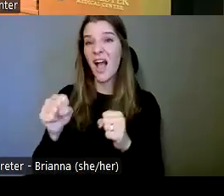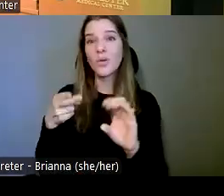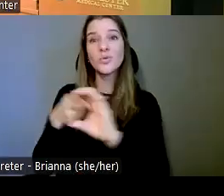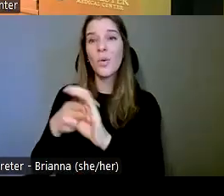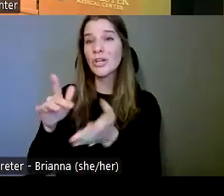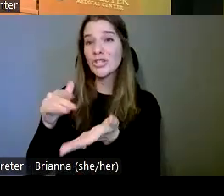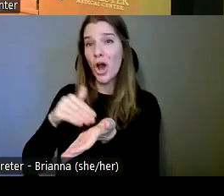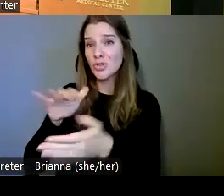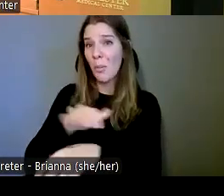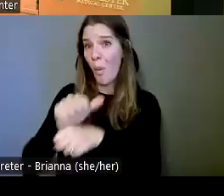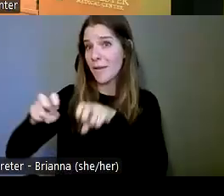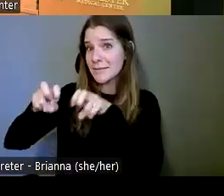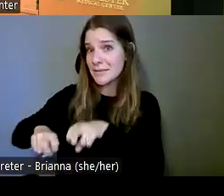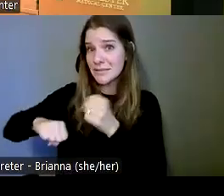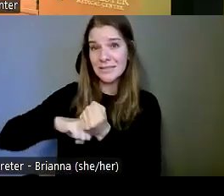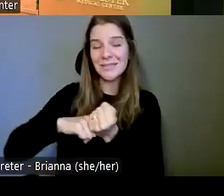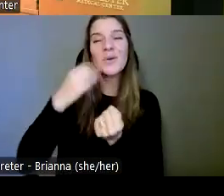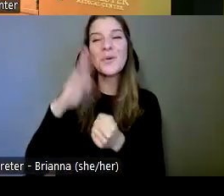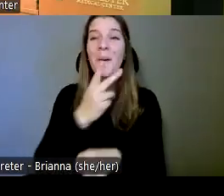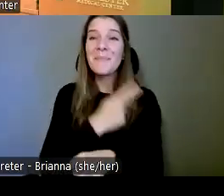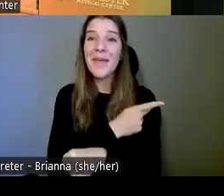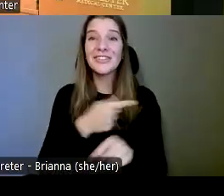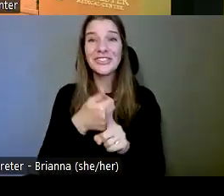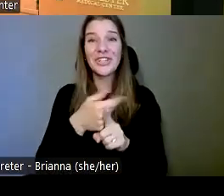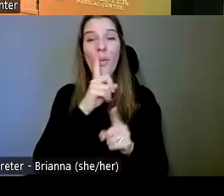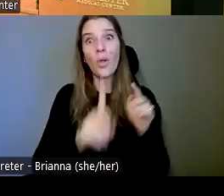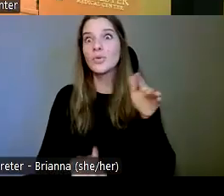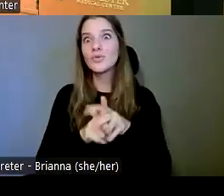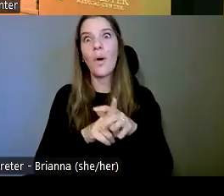know the sort of patient who shows up with their Walmart bag with 28 medicines. You have no idea